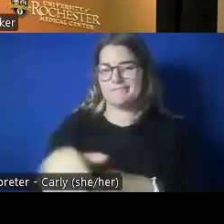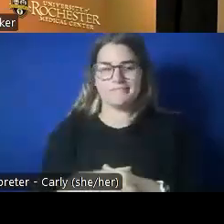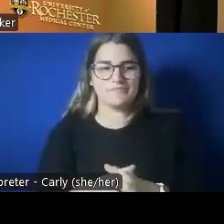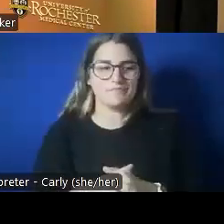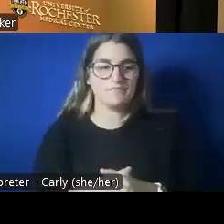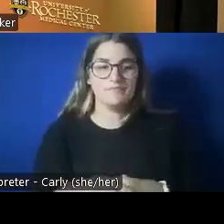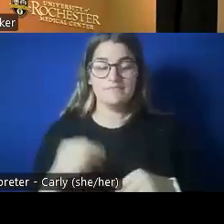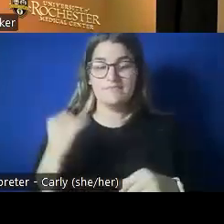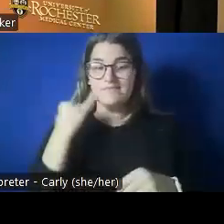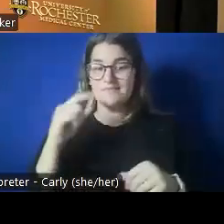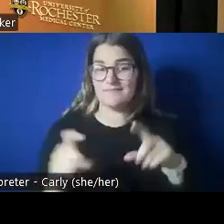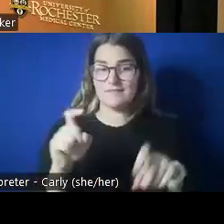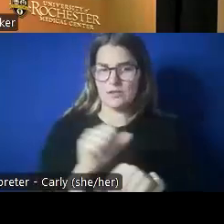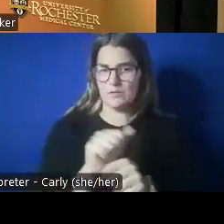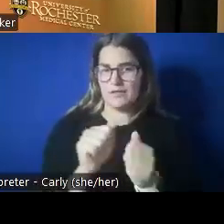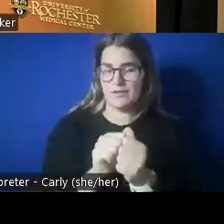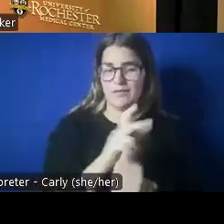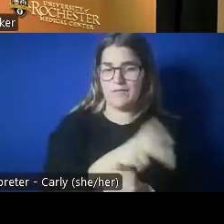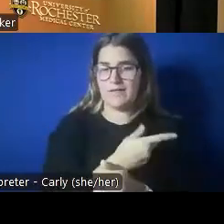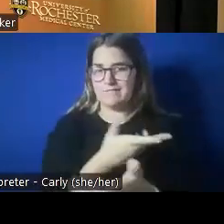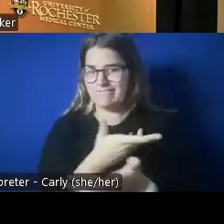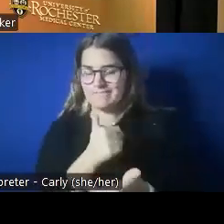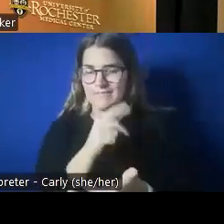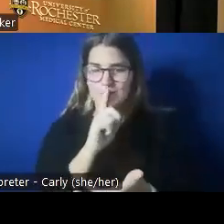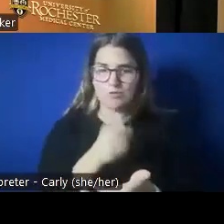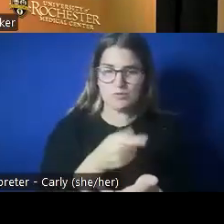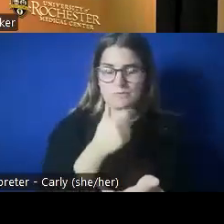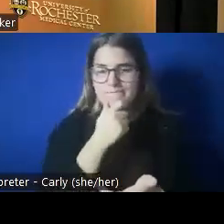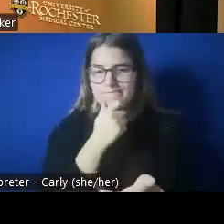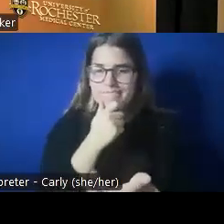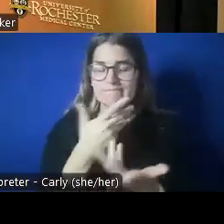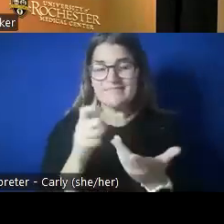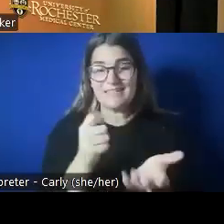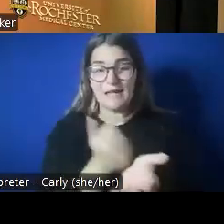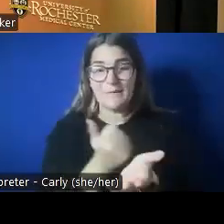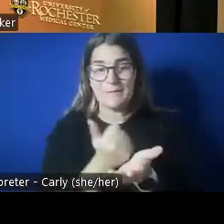working with patients and you're not sure and you want to um have those questions answered that um